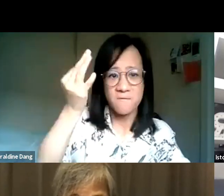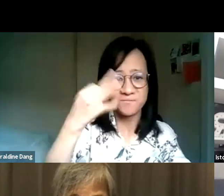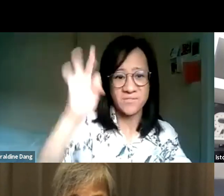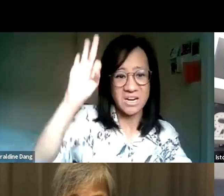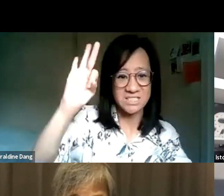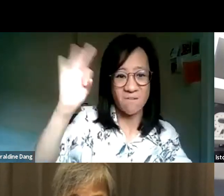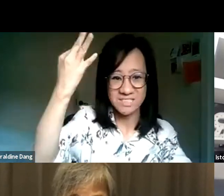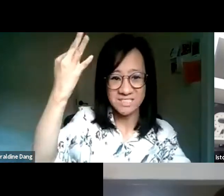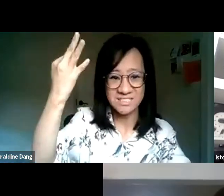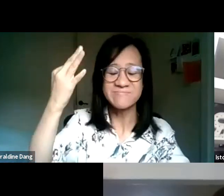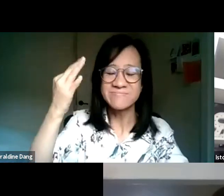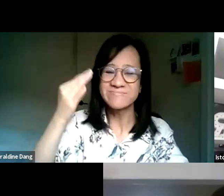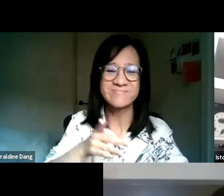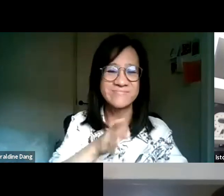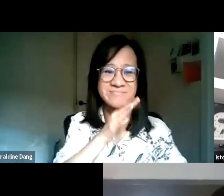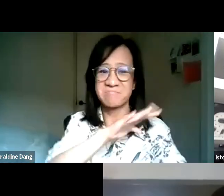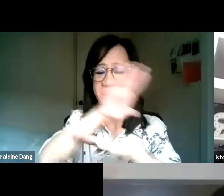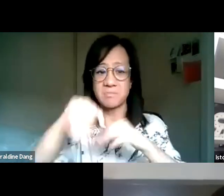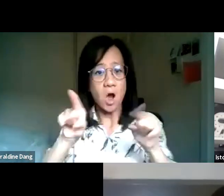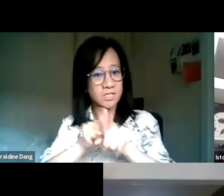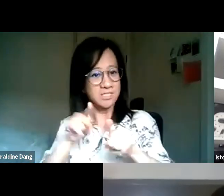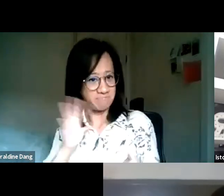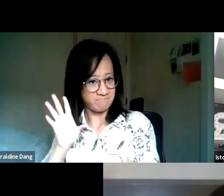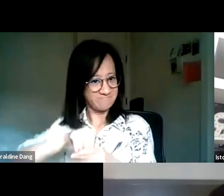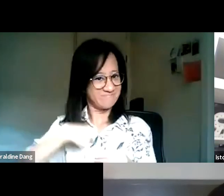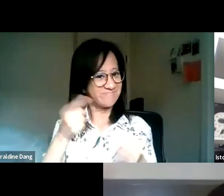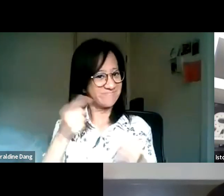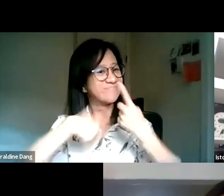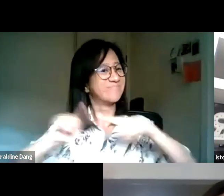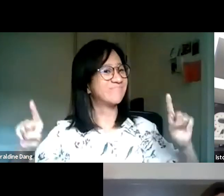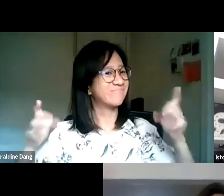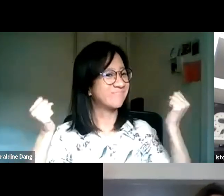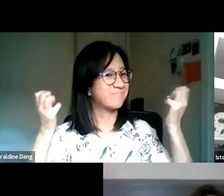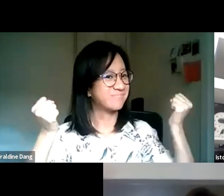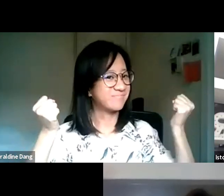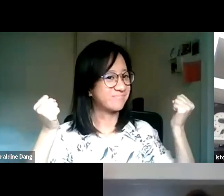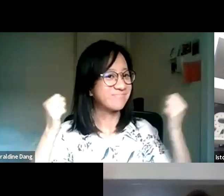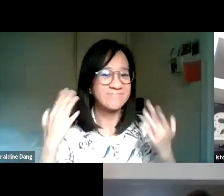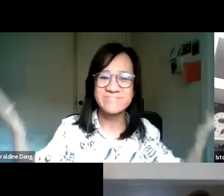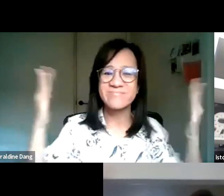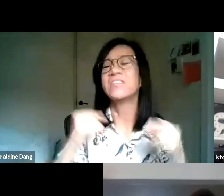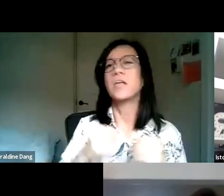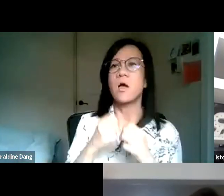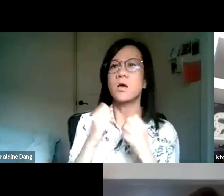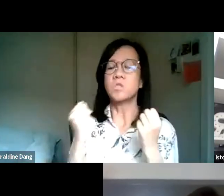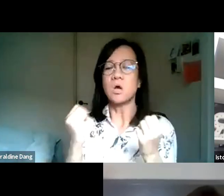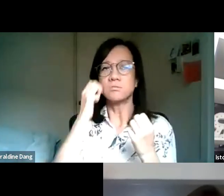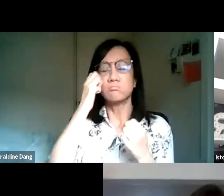There were a few that spoke Vietnamese and French, and then, of course, I'm a signer,